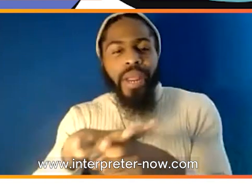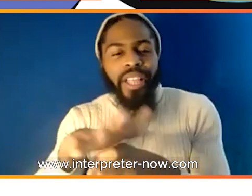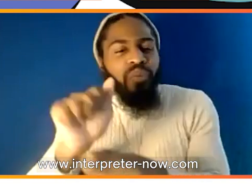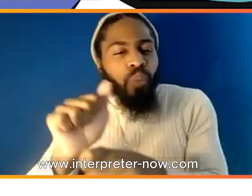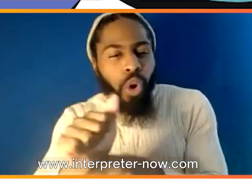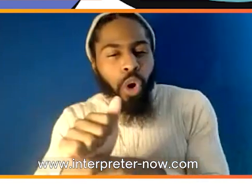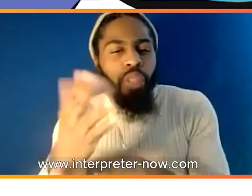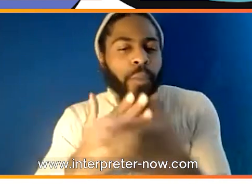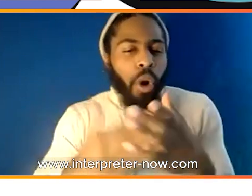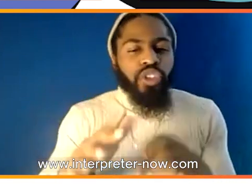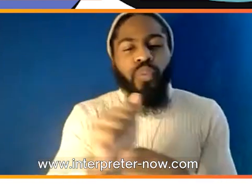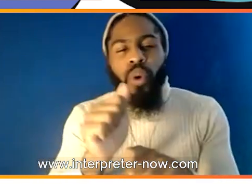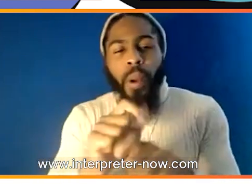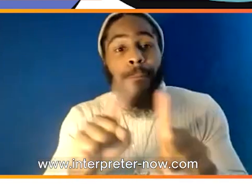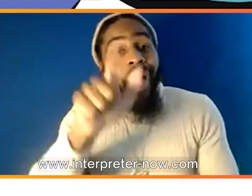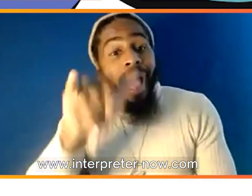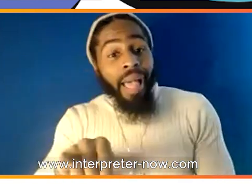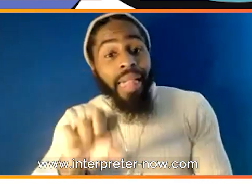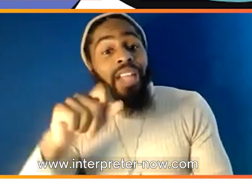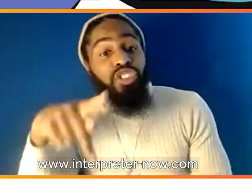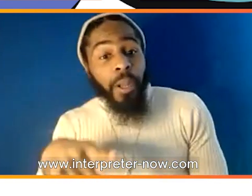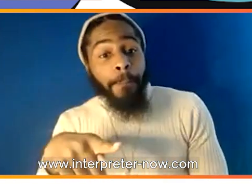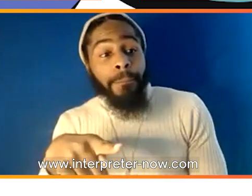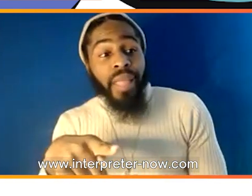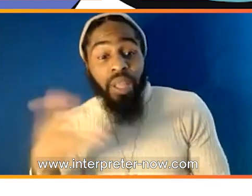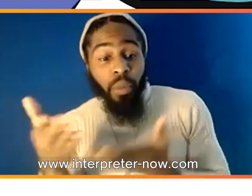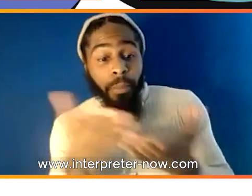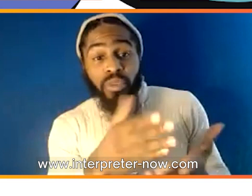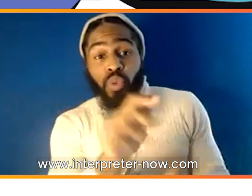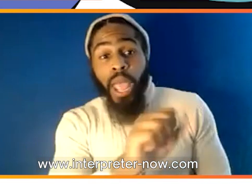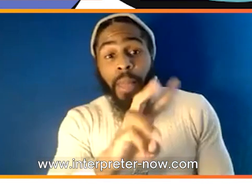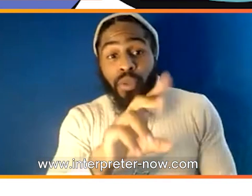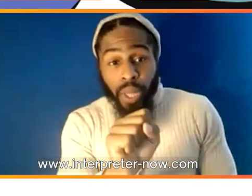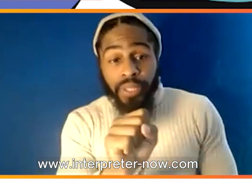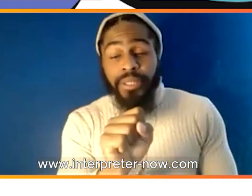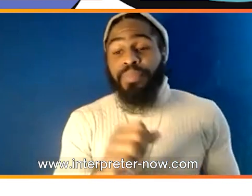well, but also had this allyship component that they were delivering to AWS services